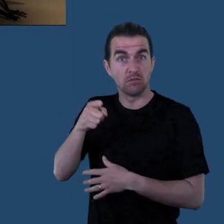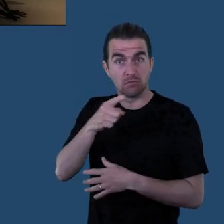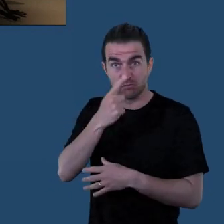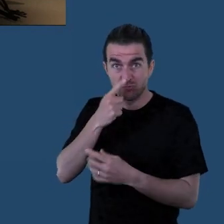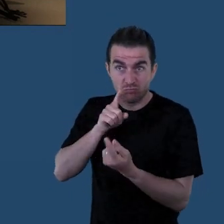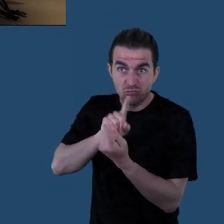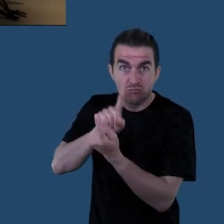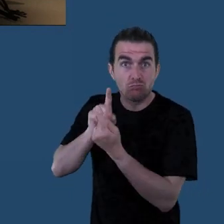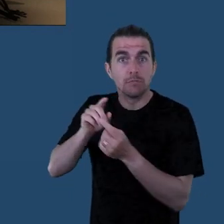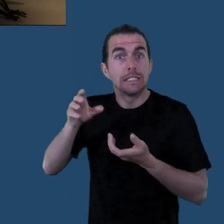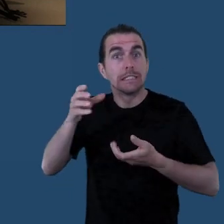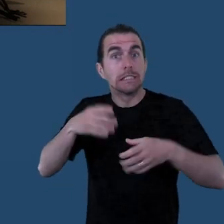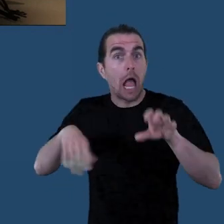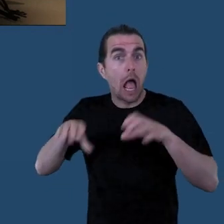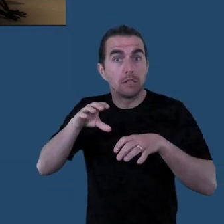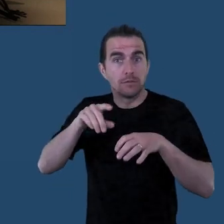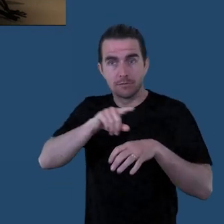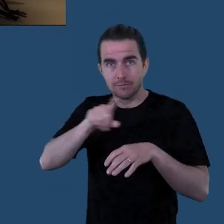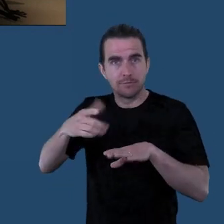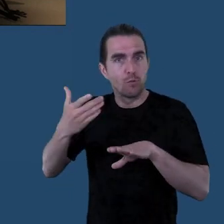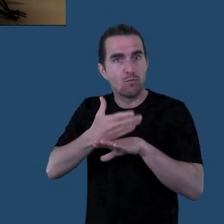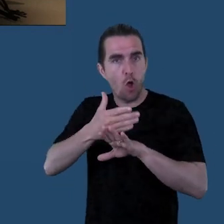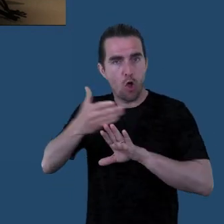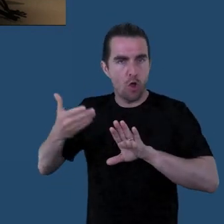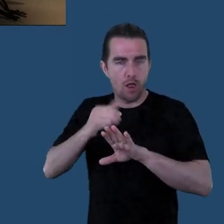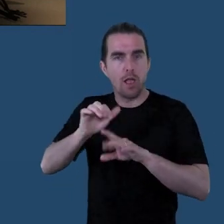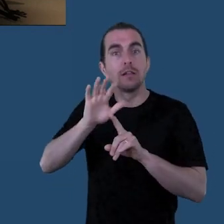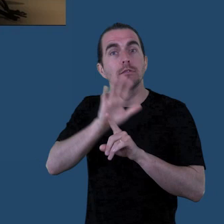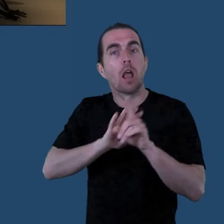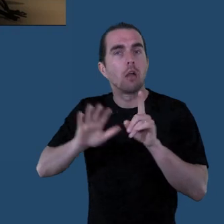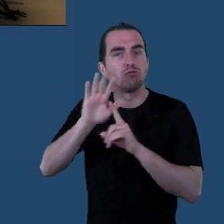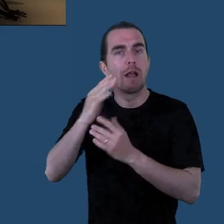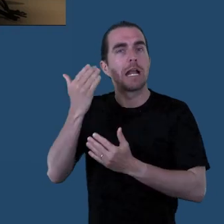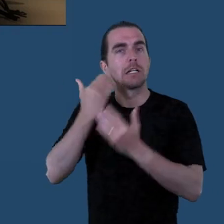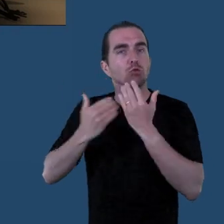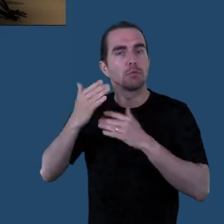to meet some of the scientific staff that work behind the scenes at the Natural History Museum in London.